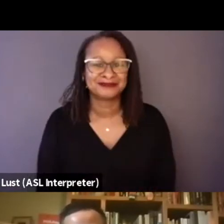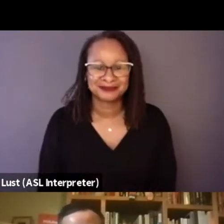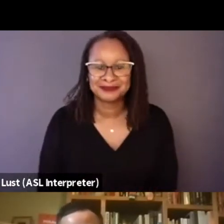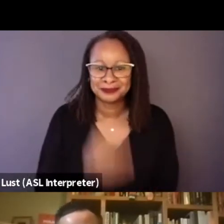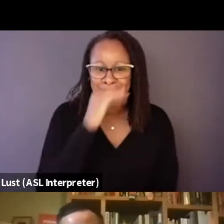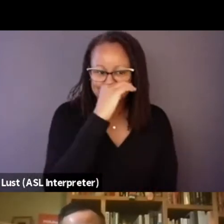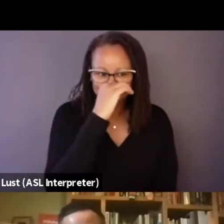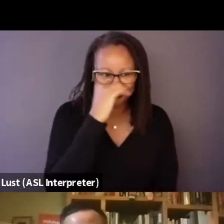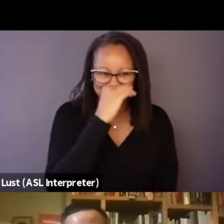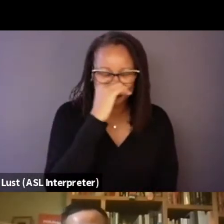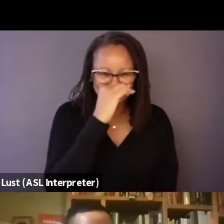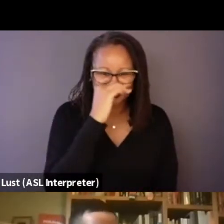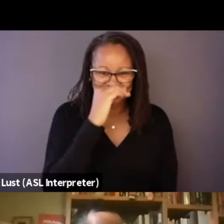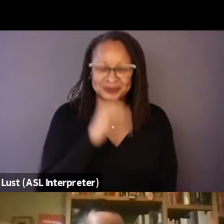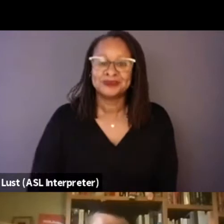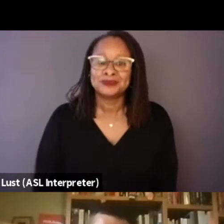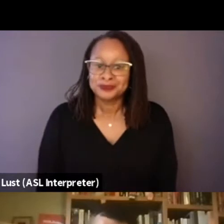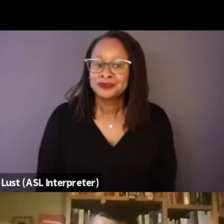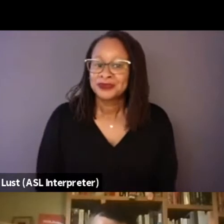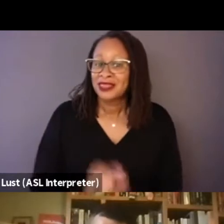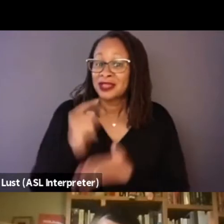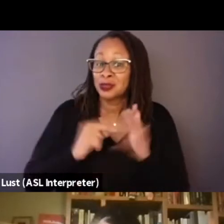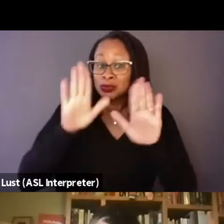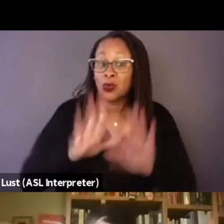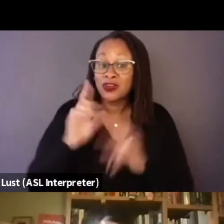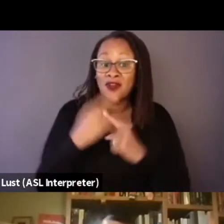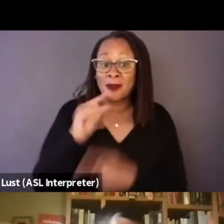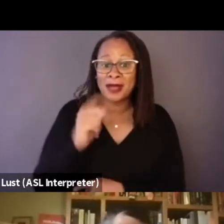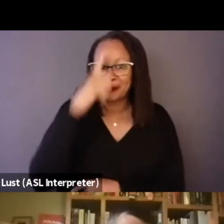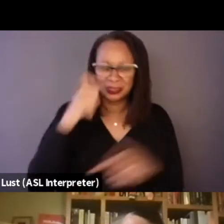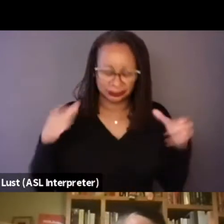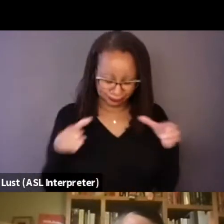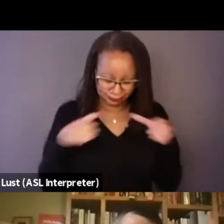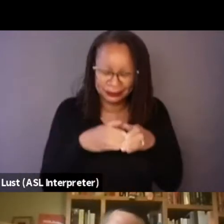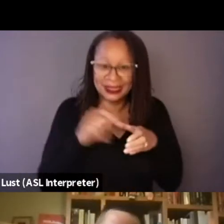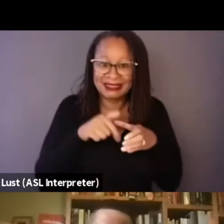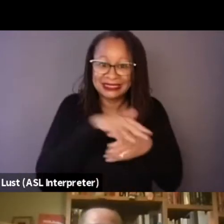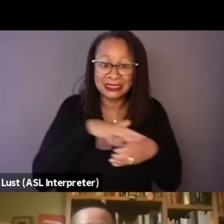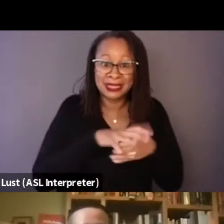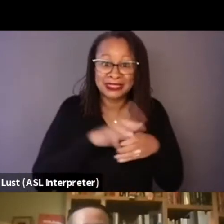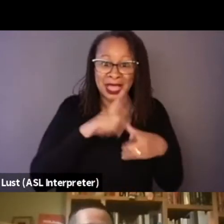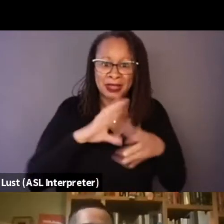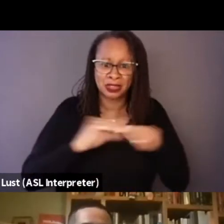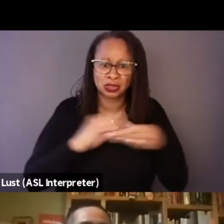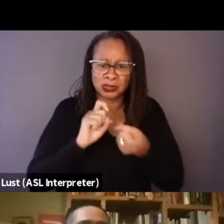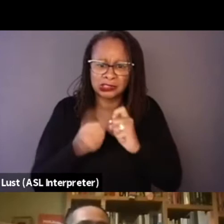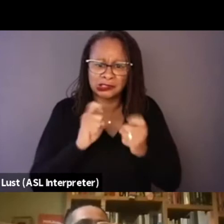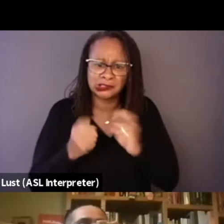That's what's so great about it too, because you're in this little contained space, but the story keeps changing. You're hanging off a cliff, hanging off a cliff,